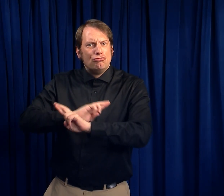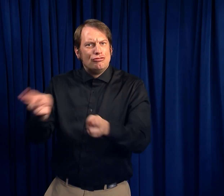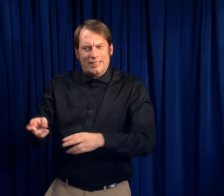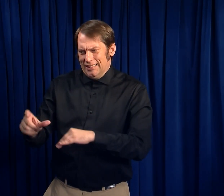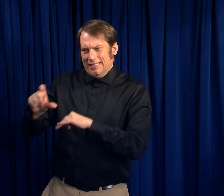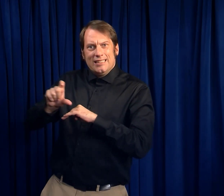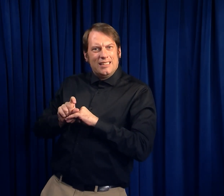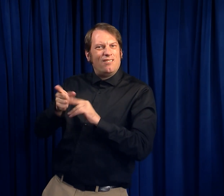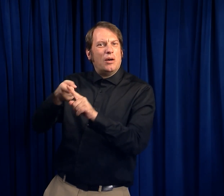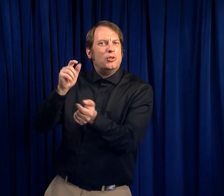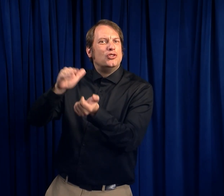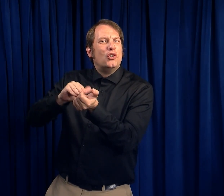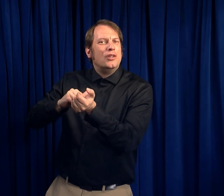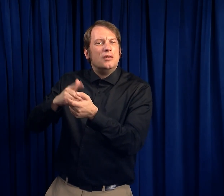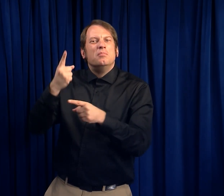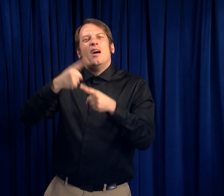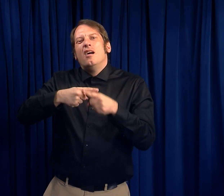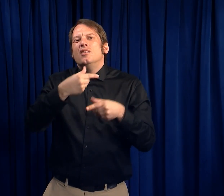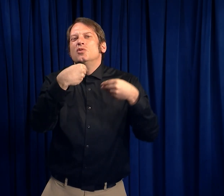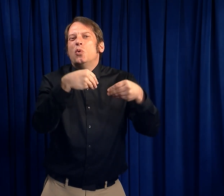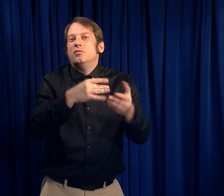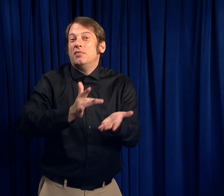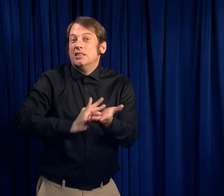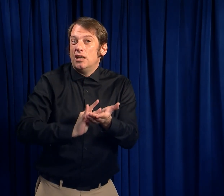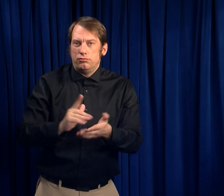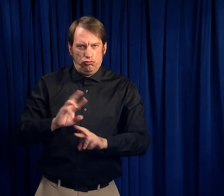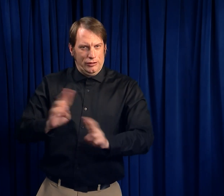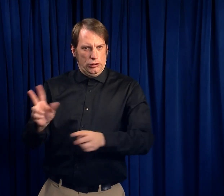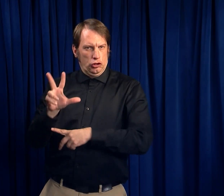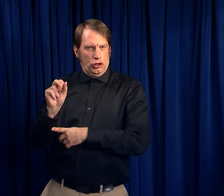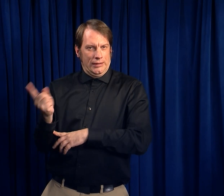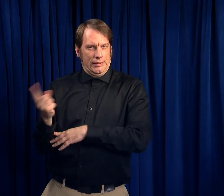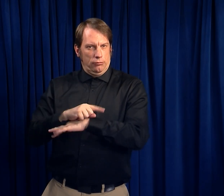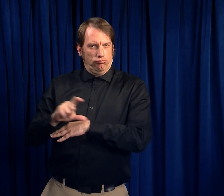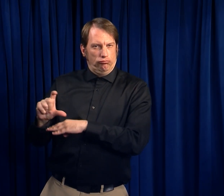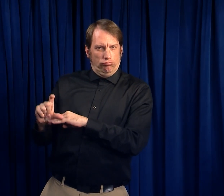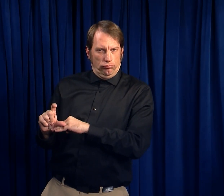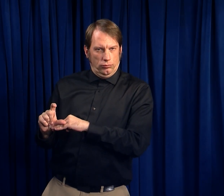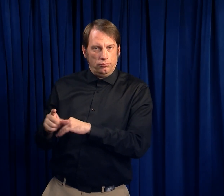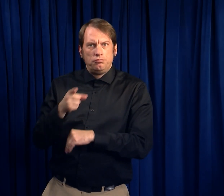and non-prescription medicines.